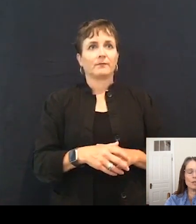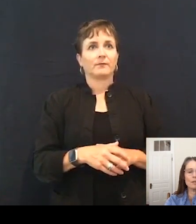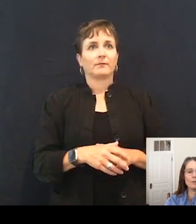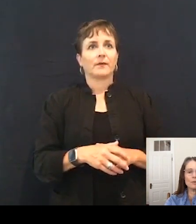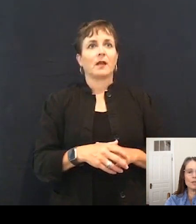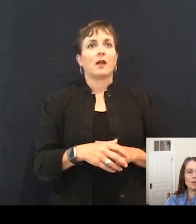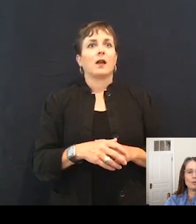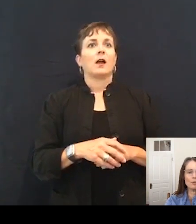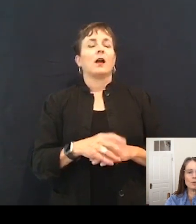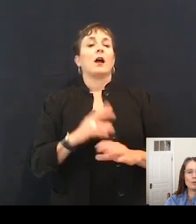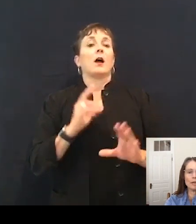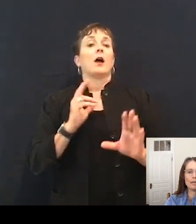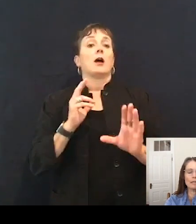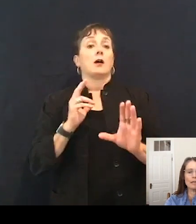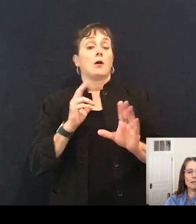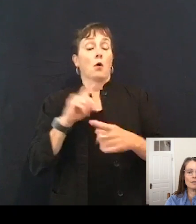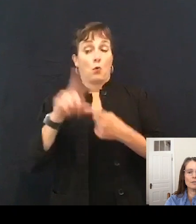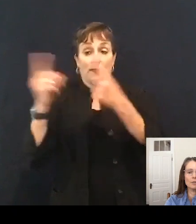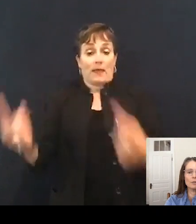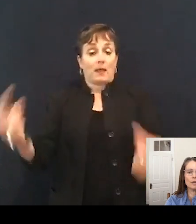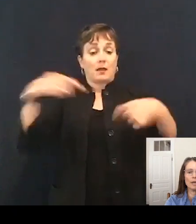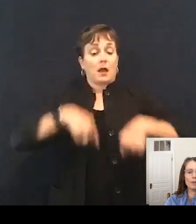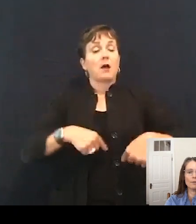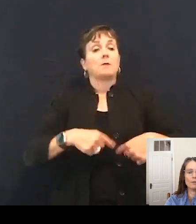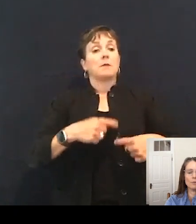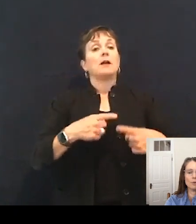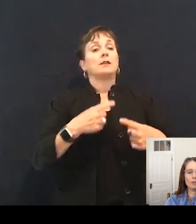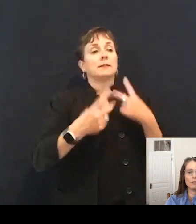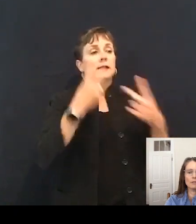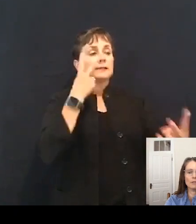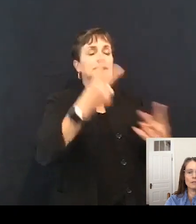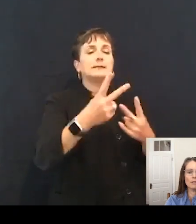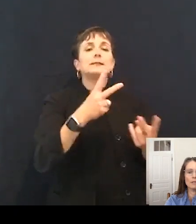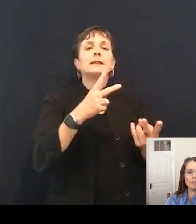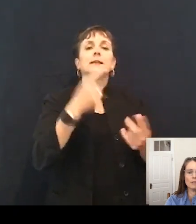Maria Reinoso at LSU Health, New Orleans, Dr.